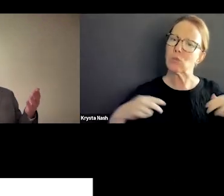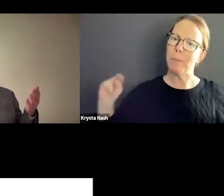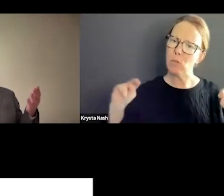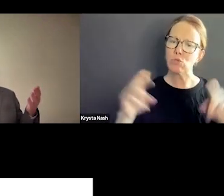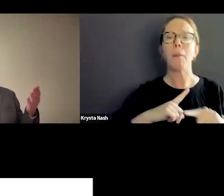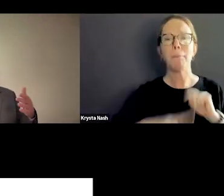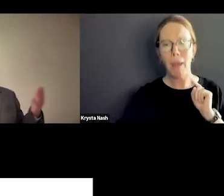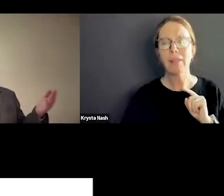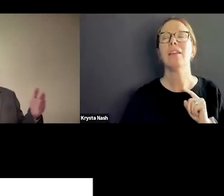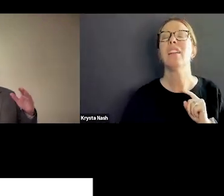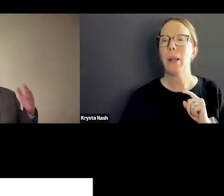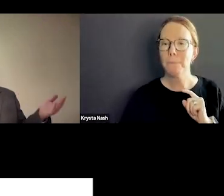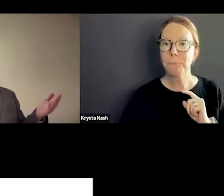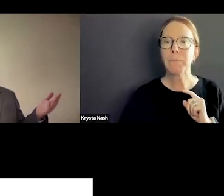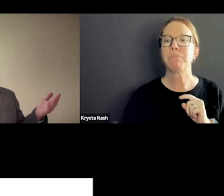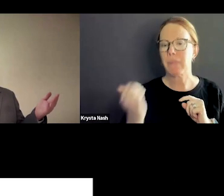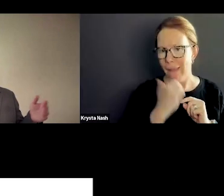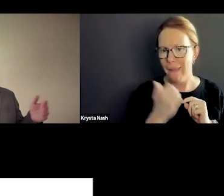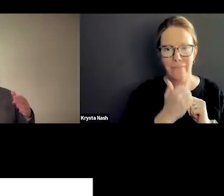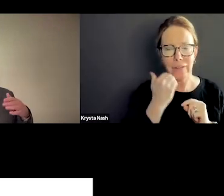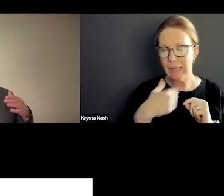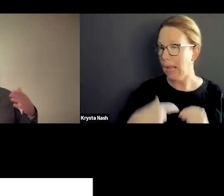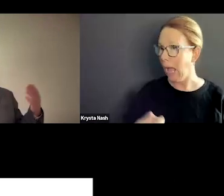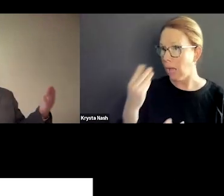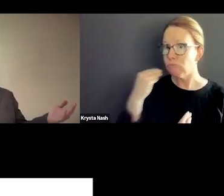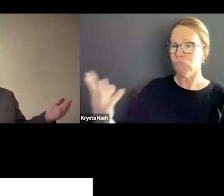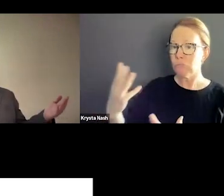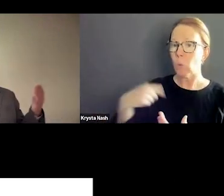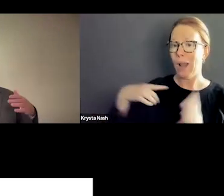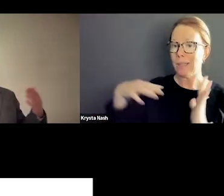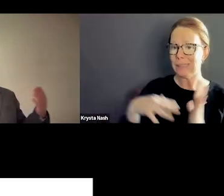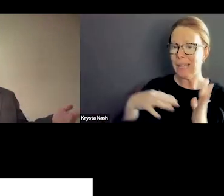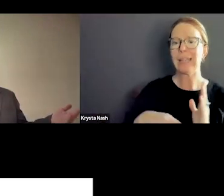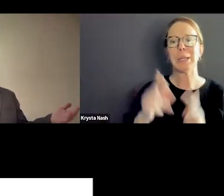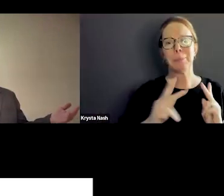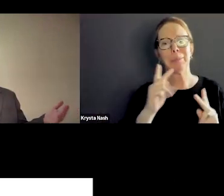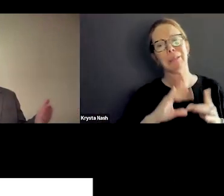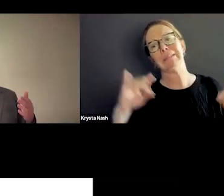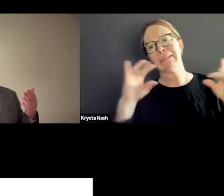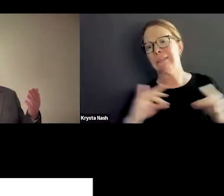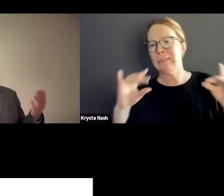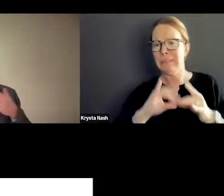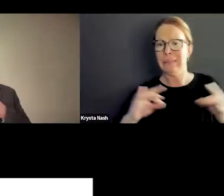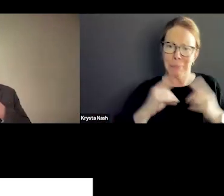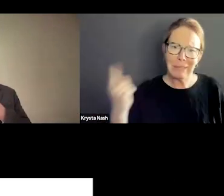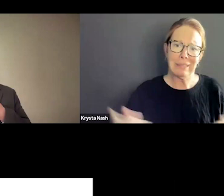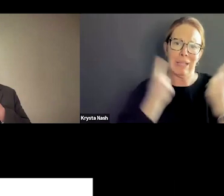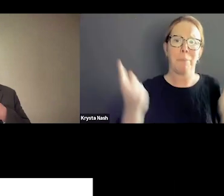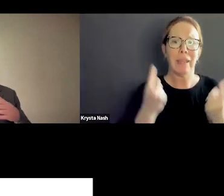There is not a day goes by when I mention what I study that people tell me some story about someone affected and that impacts my heart.